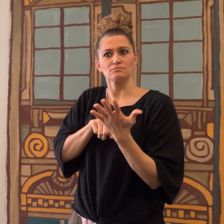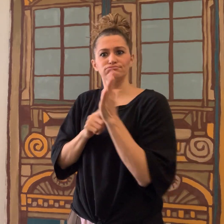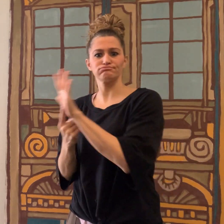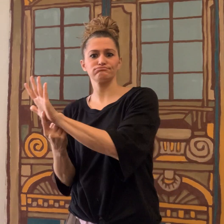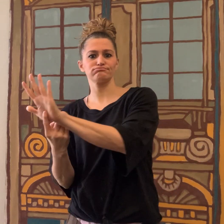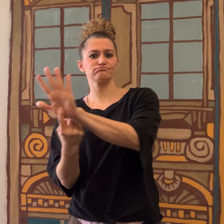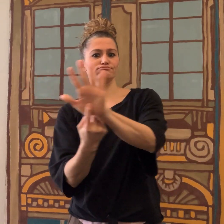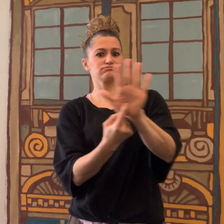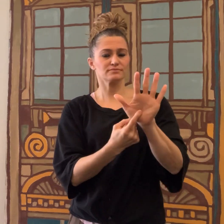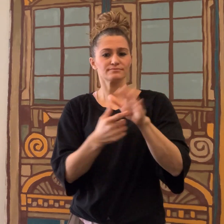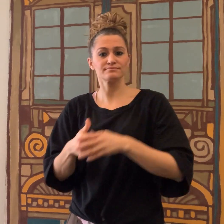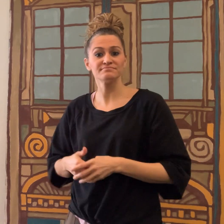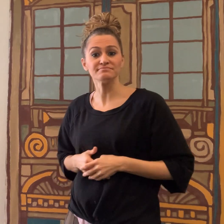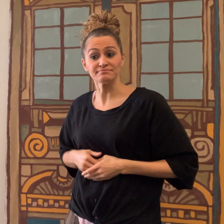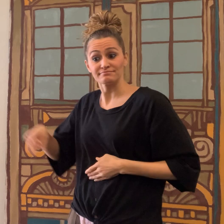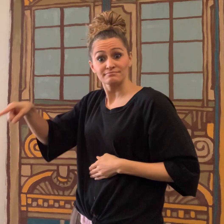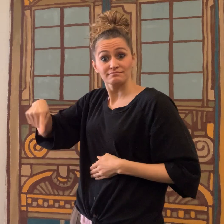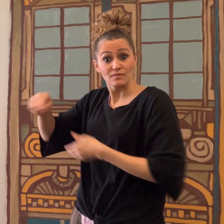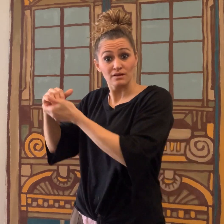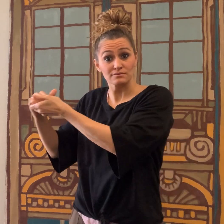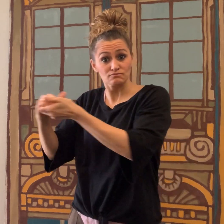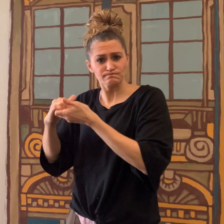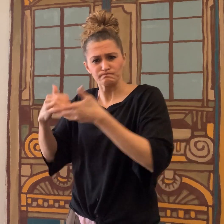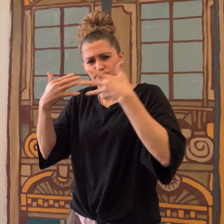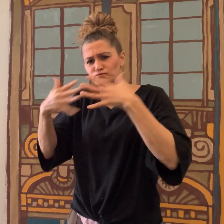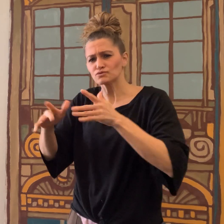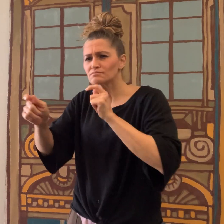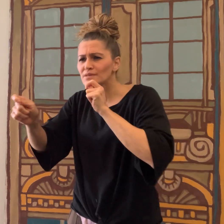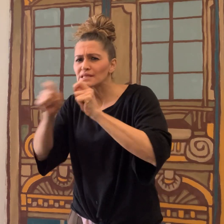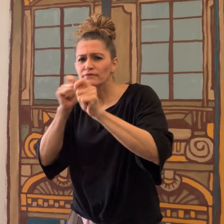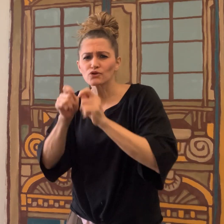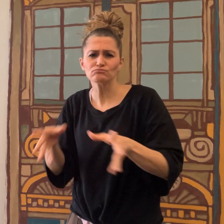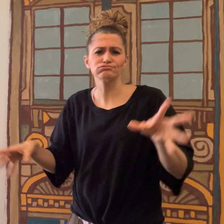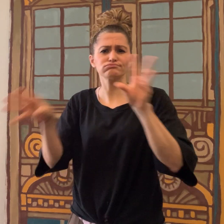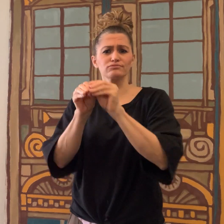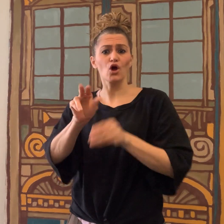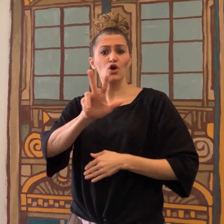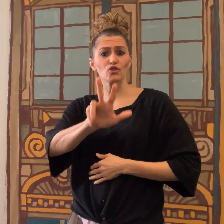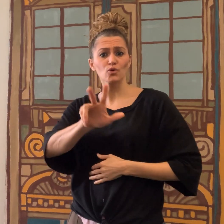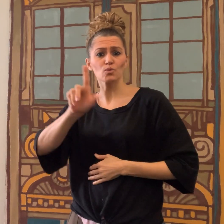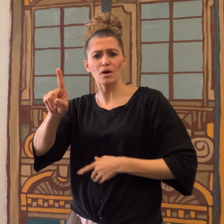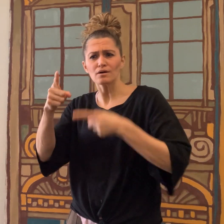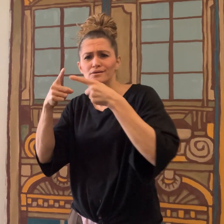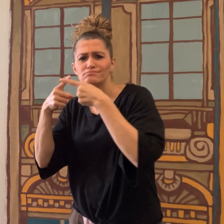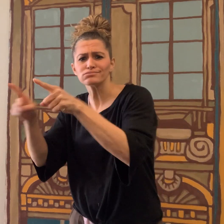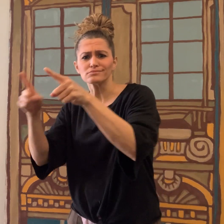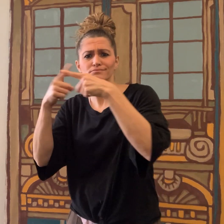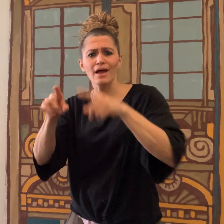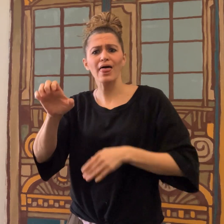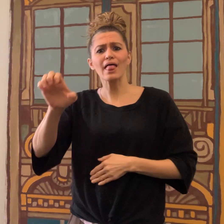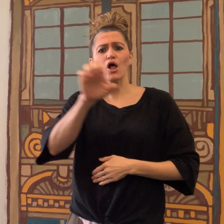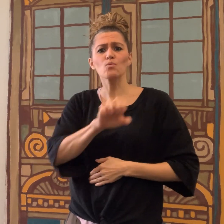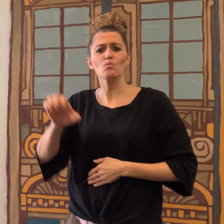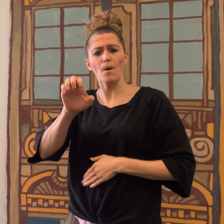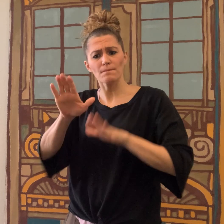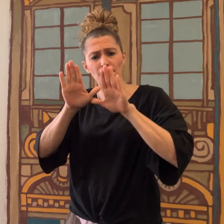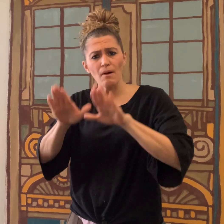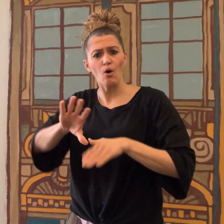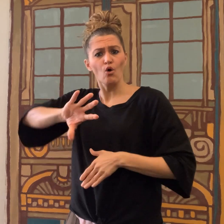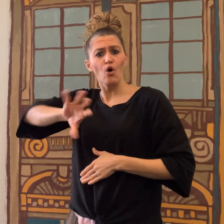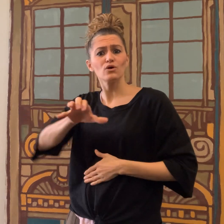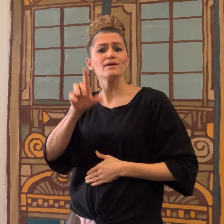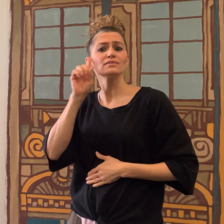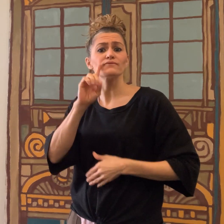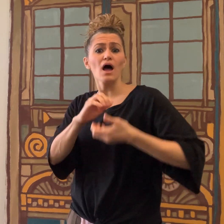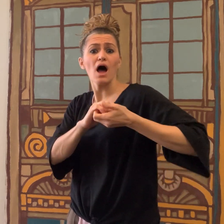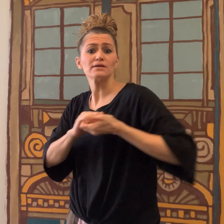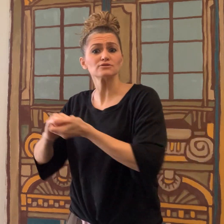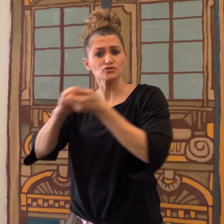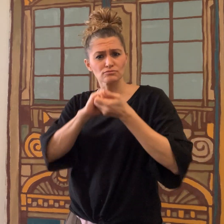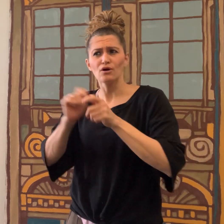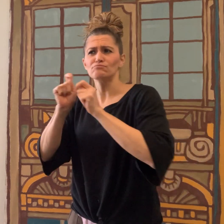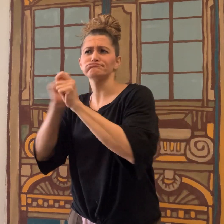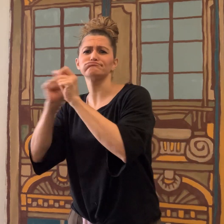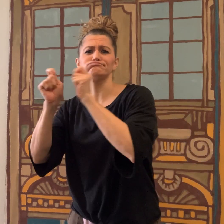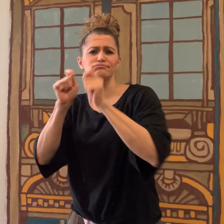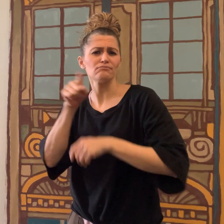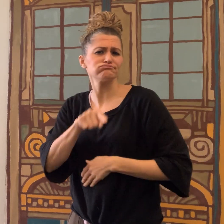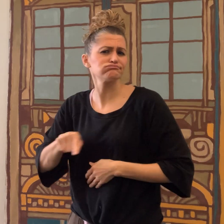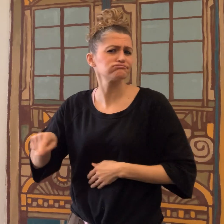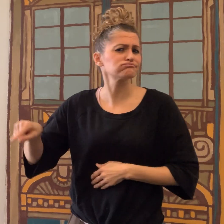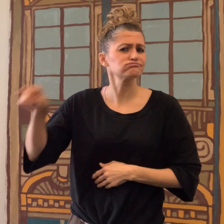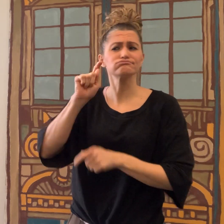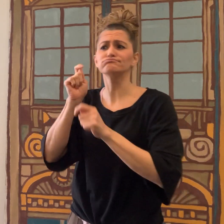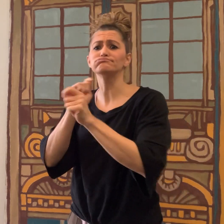They interviewed 31 different European National Deaf Associations,